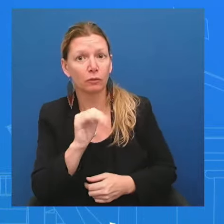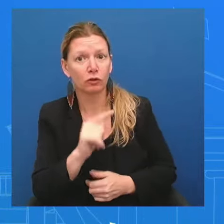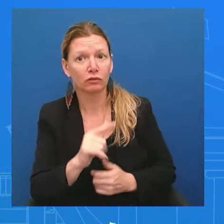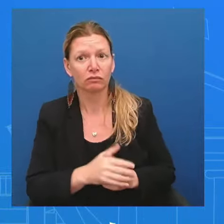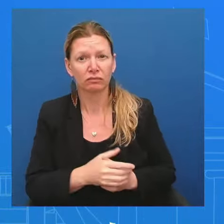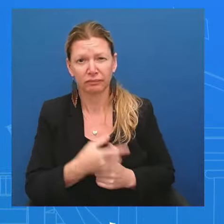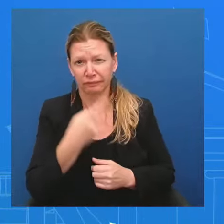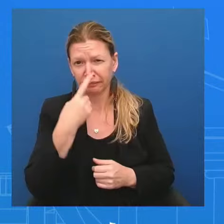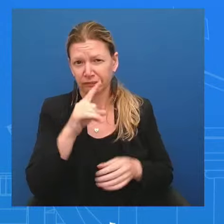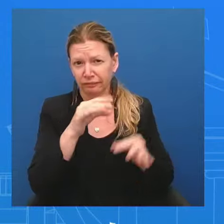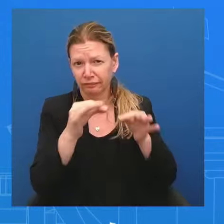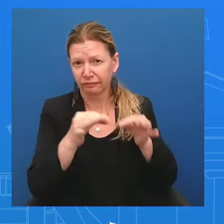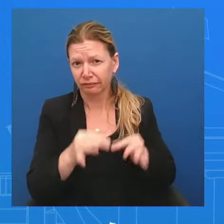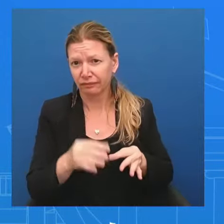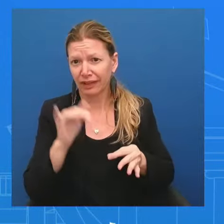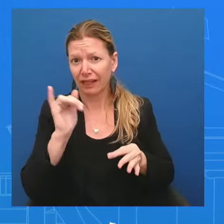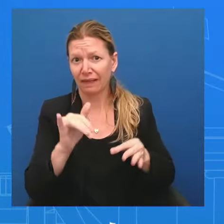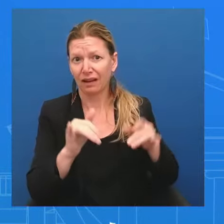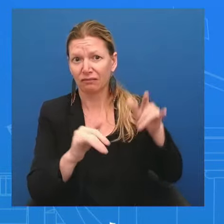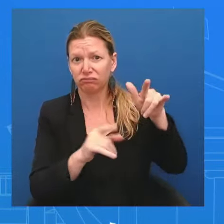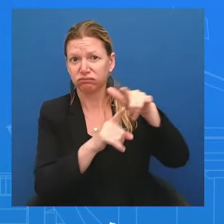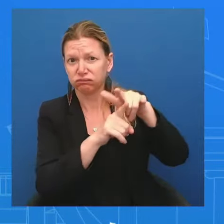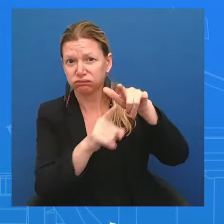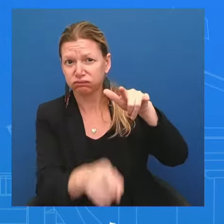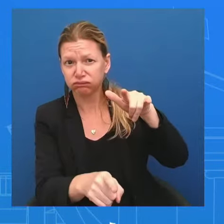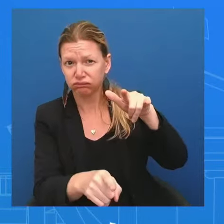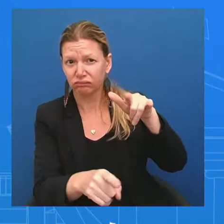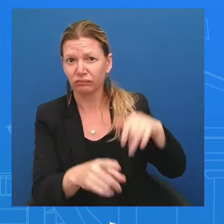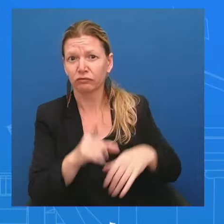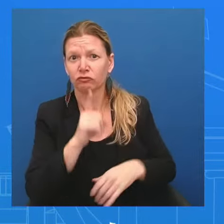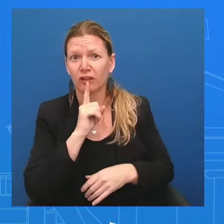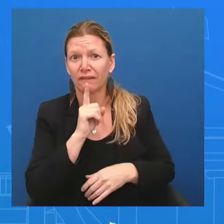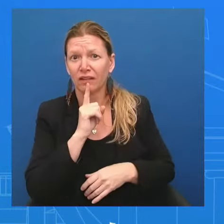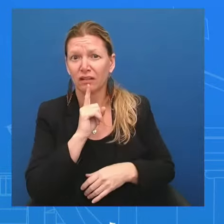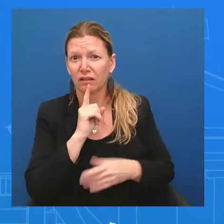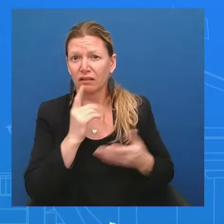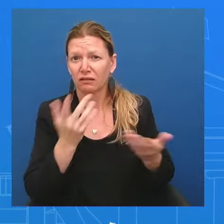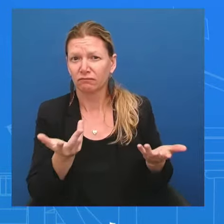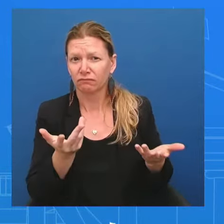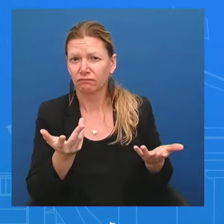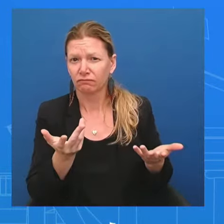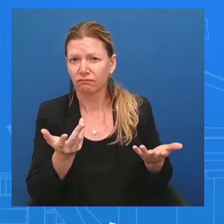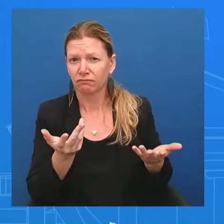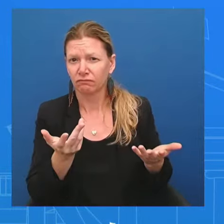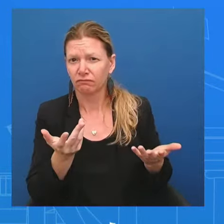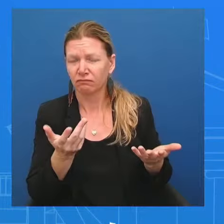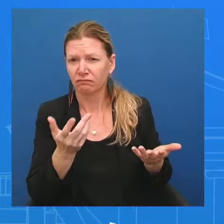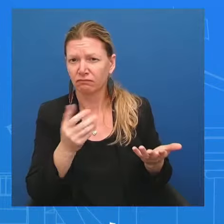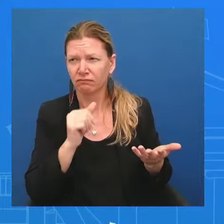does not cross the lines that the President has set, and many of you have repeated